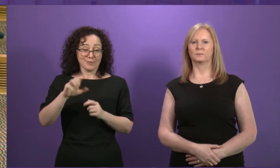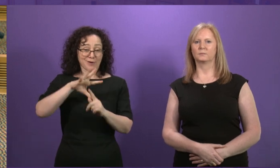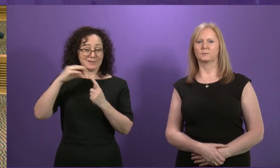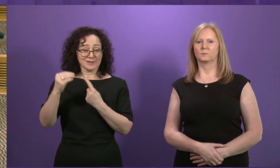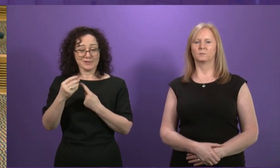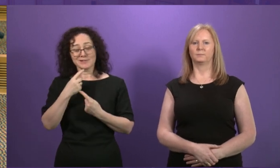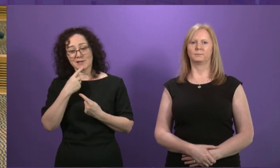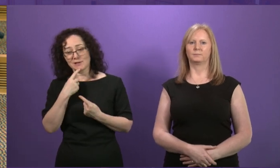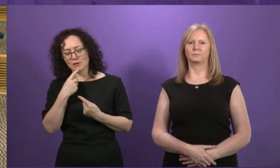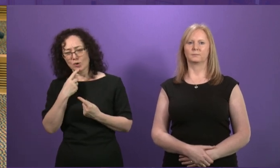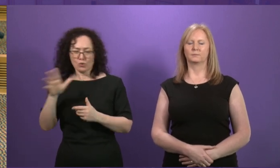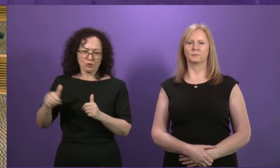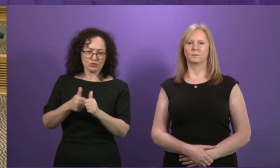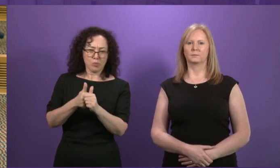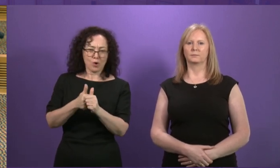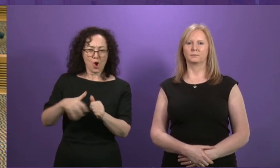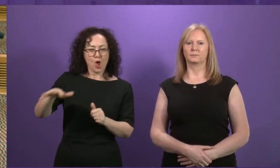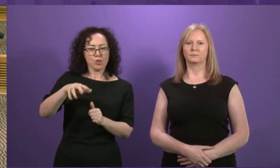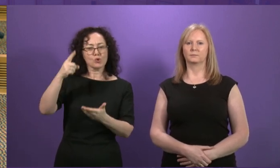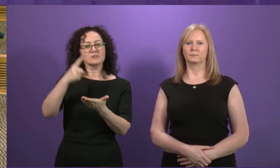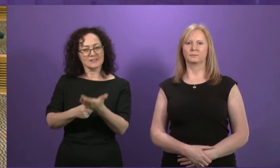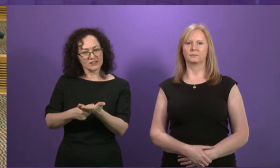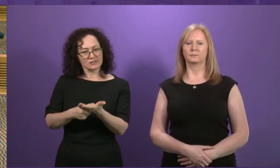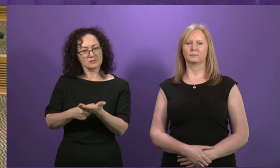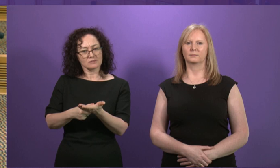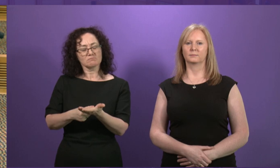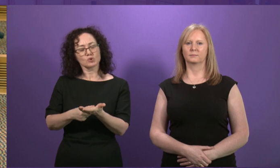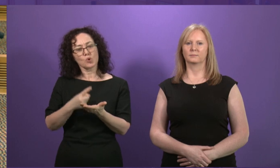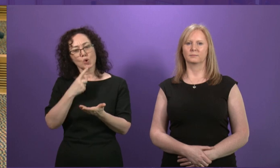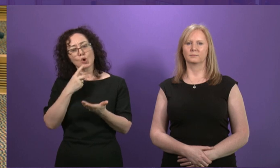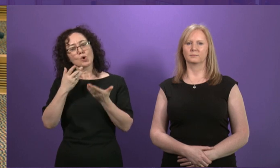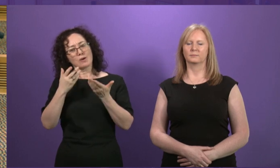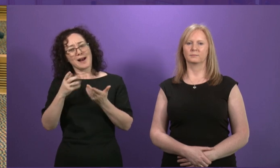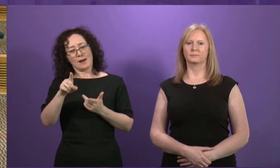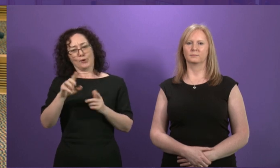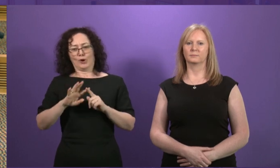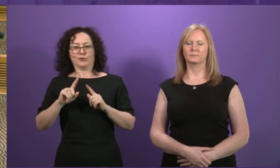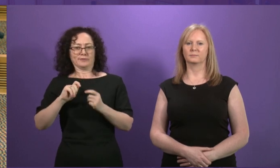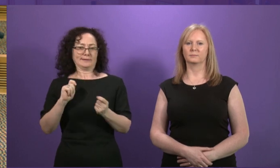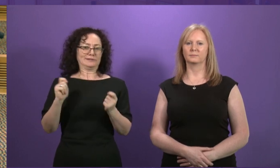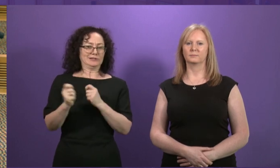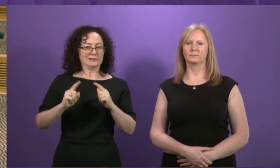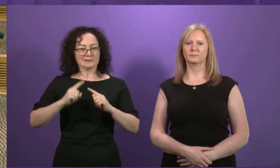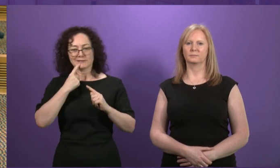Scottish Government did more to support localism, so I am going to do that today— even if they have changed their minds—and say that matters for the City of Edinburgh